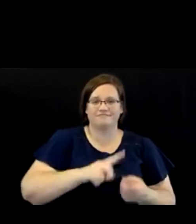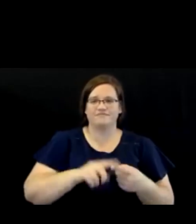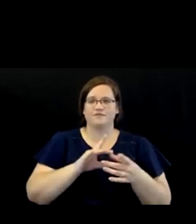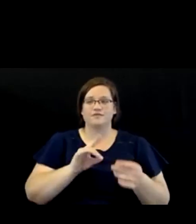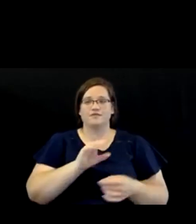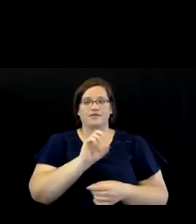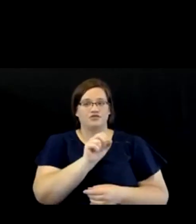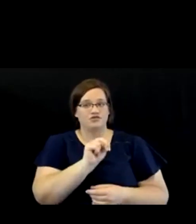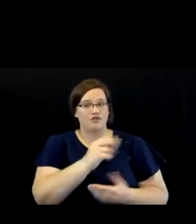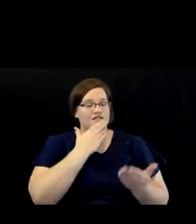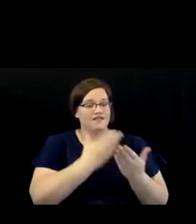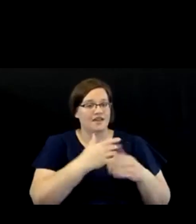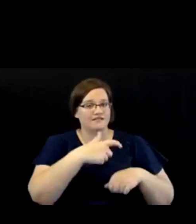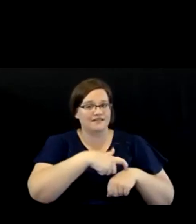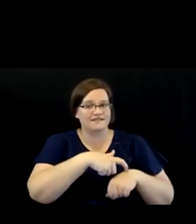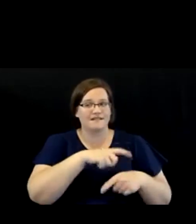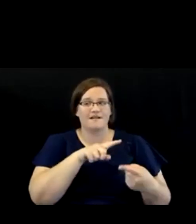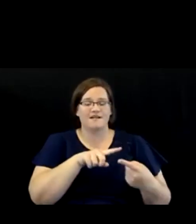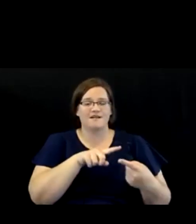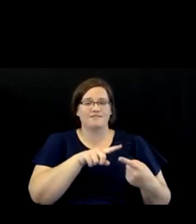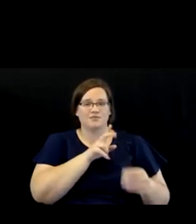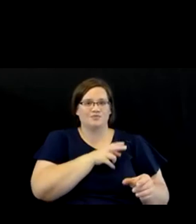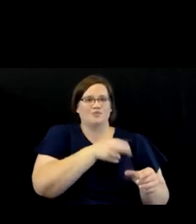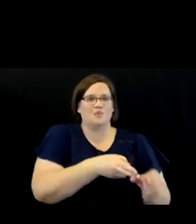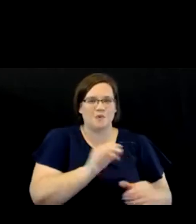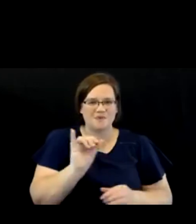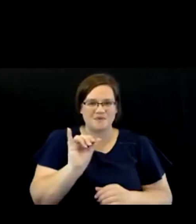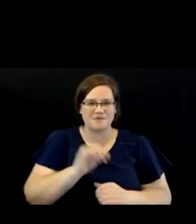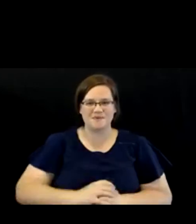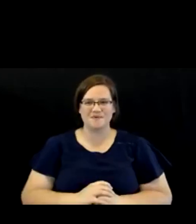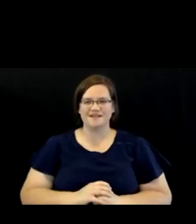for taking the time to pop in also. So it's